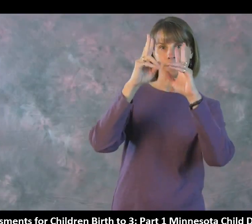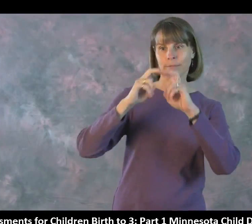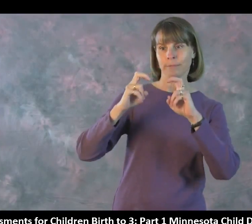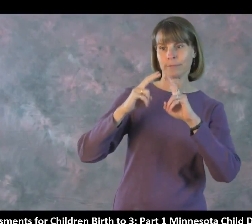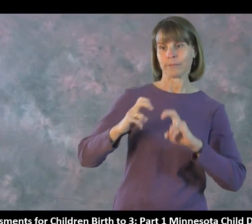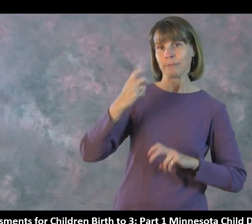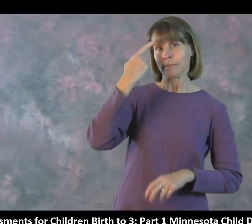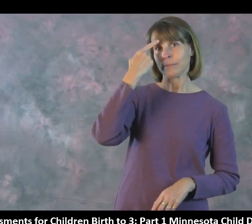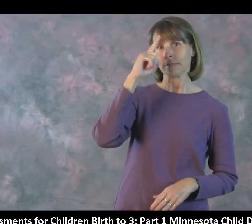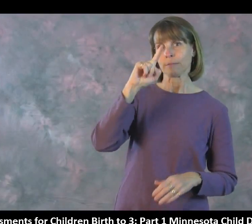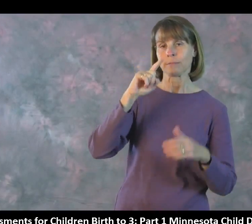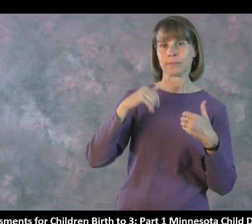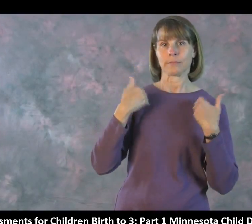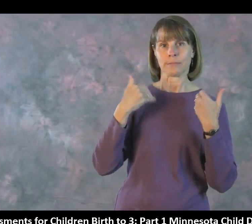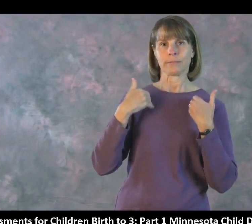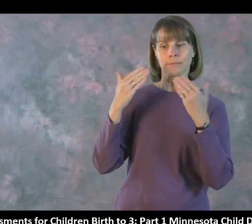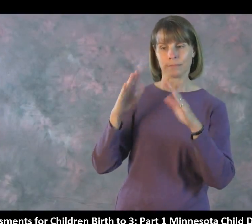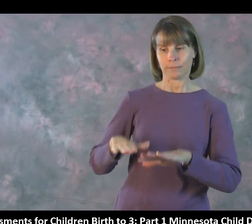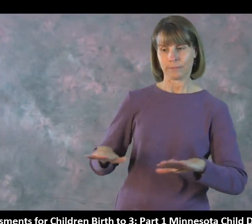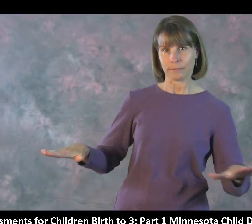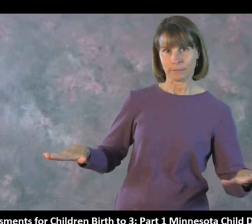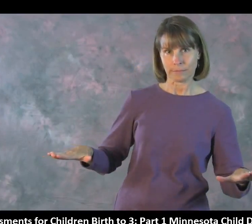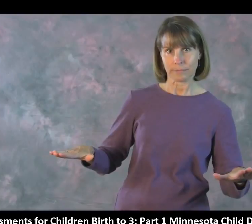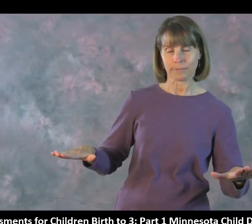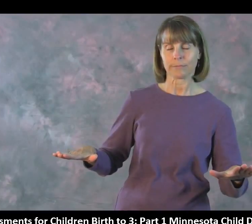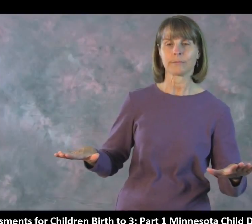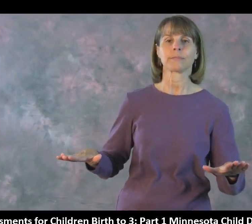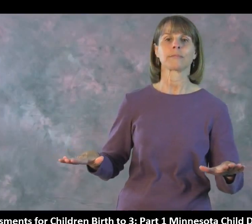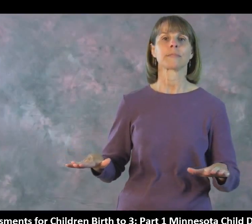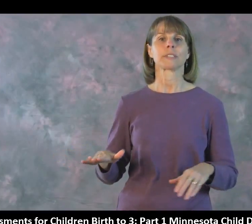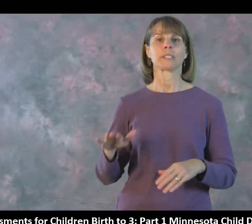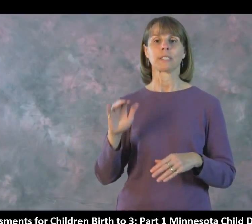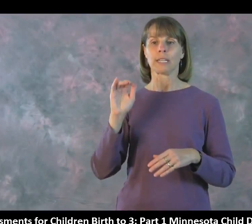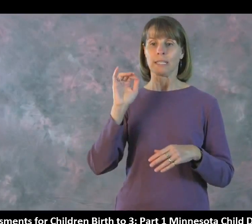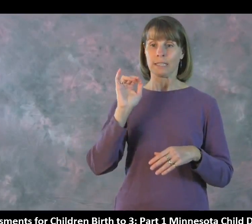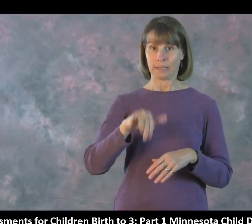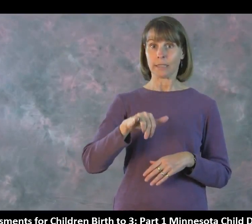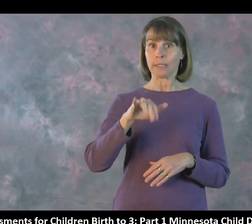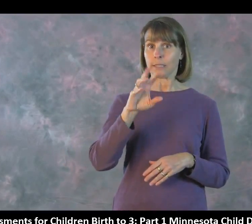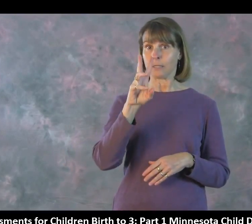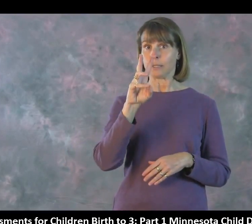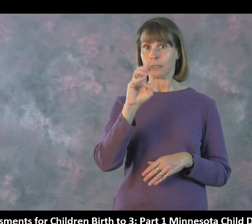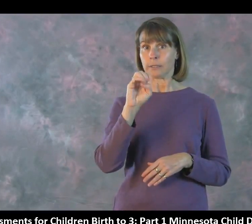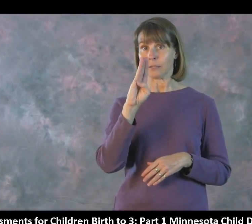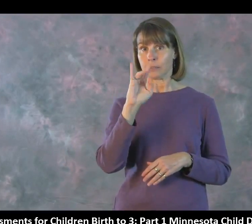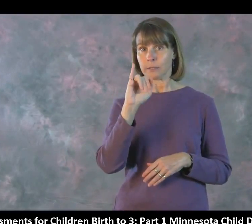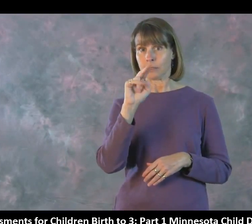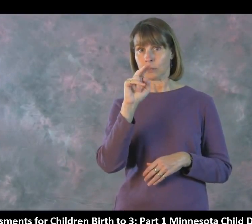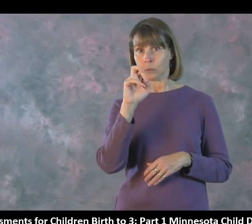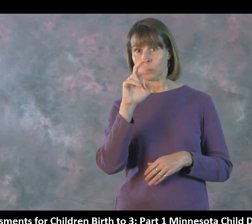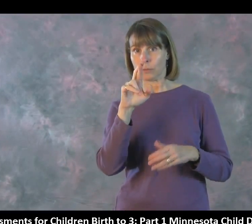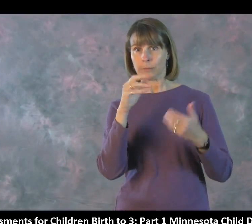about developmental assessment for young children.